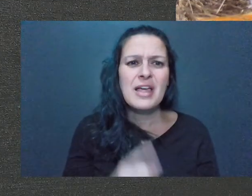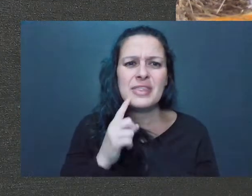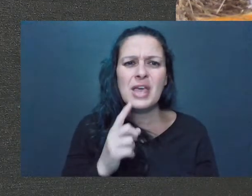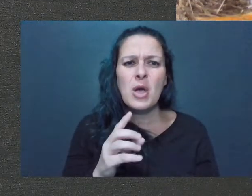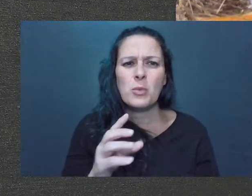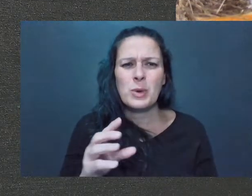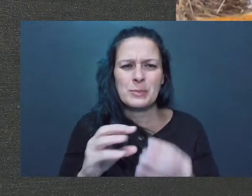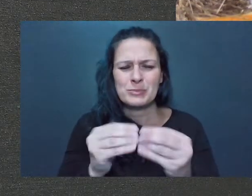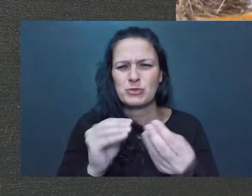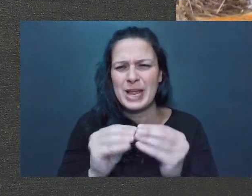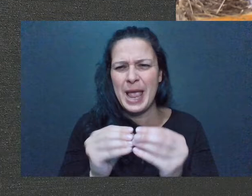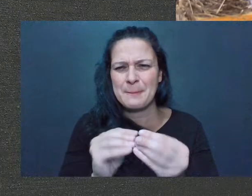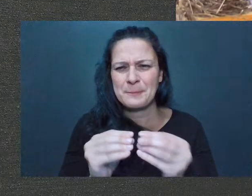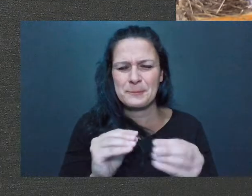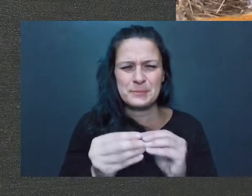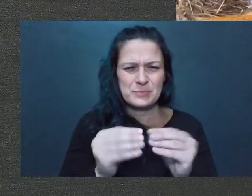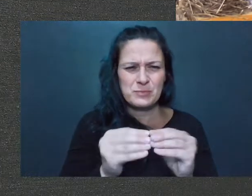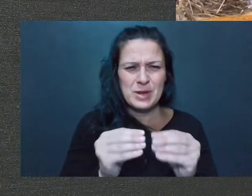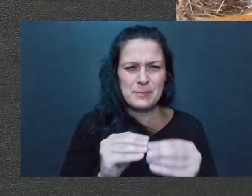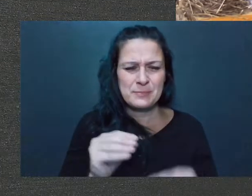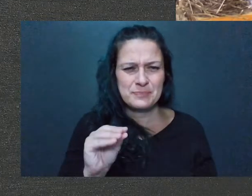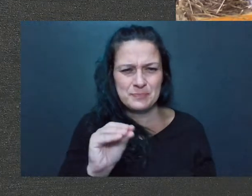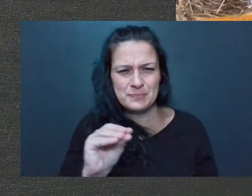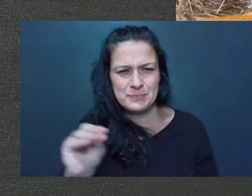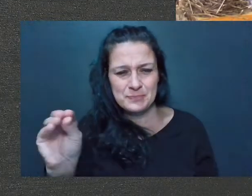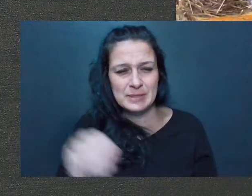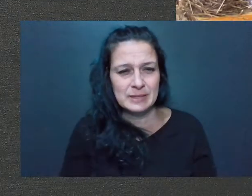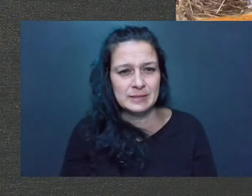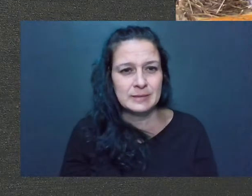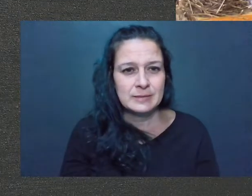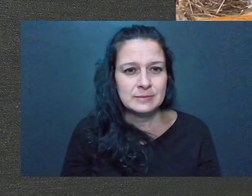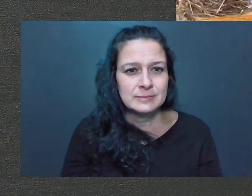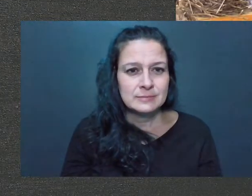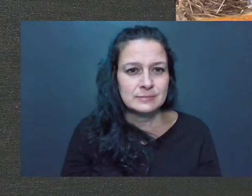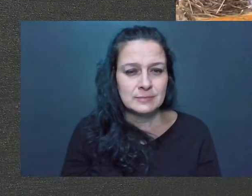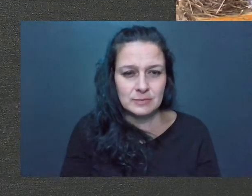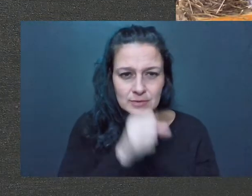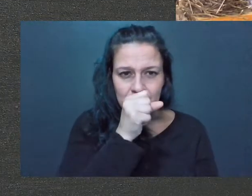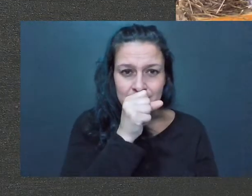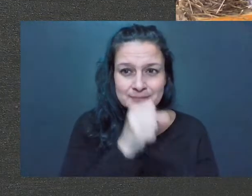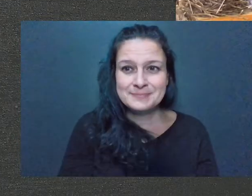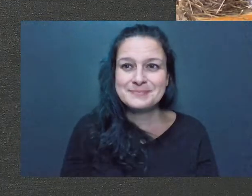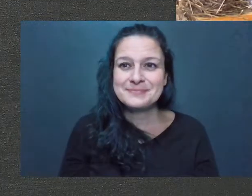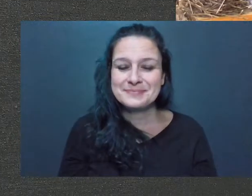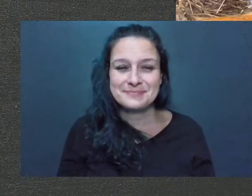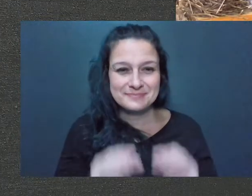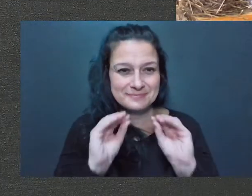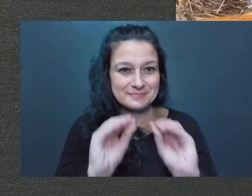I think I'll cut it with my fingers. I'm just going to rip it and maybe push it in there.